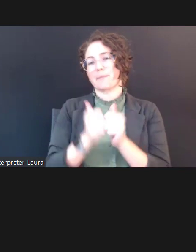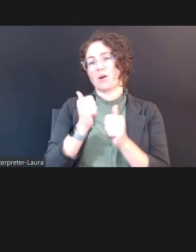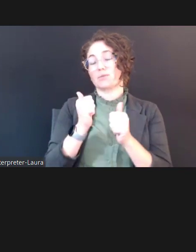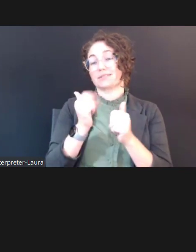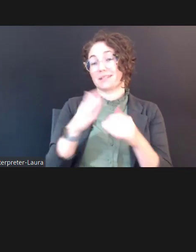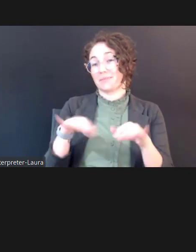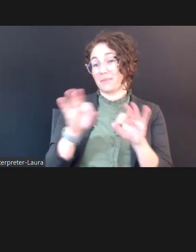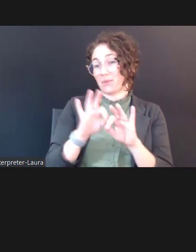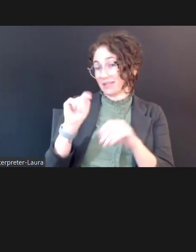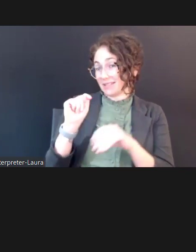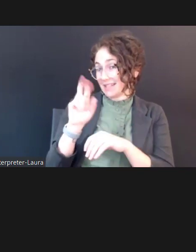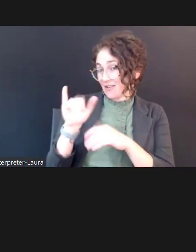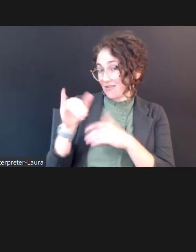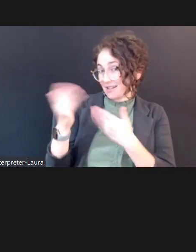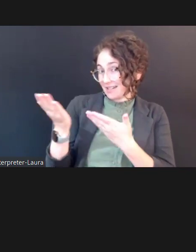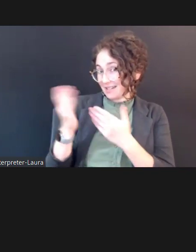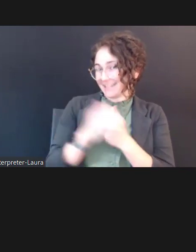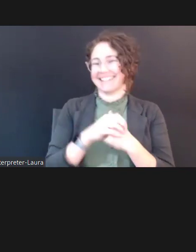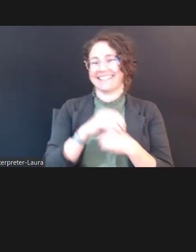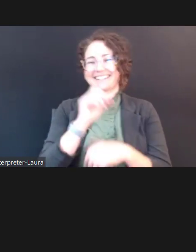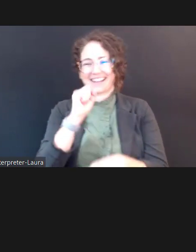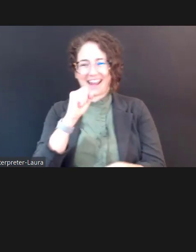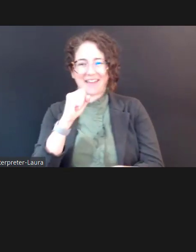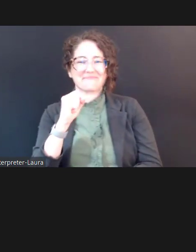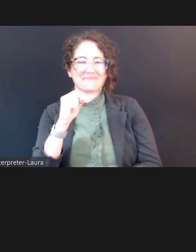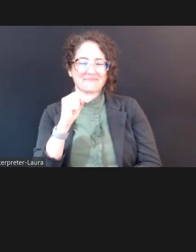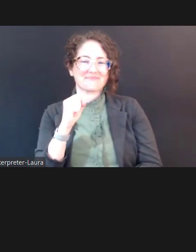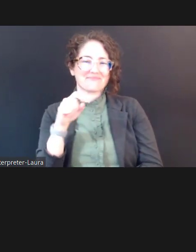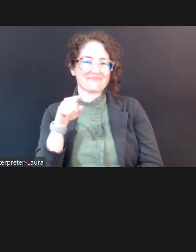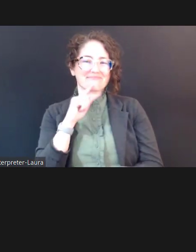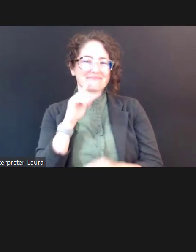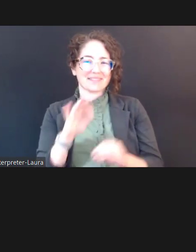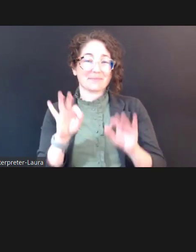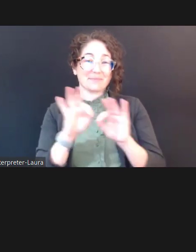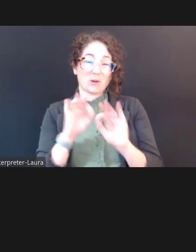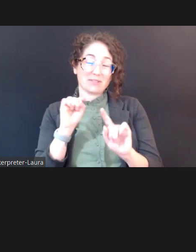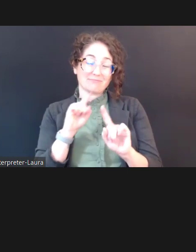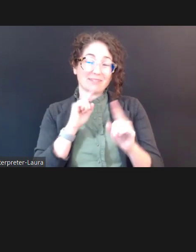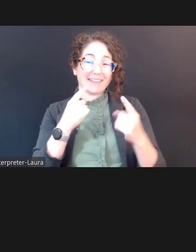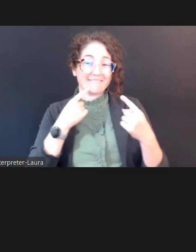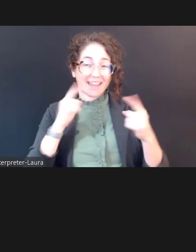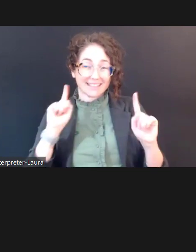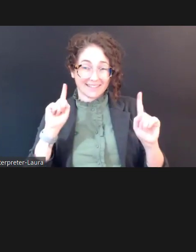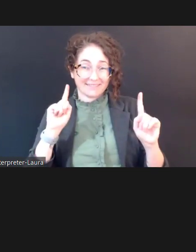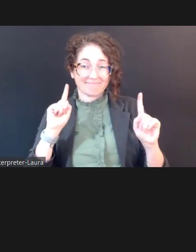Foust: Yeah, this is the key, it is effective. It is effective in identifying children who may have a mild